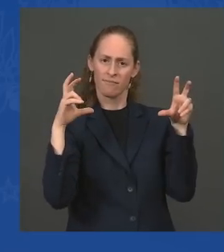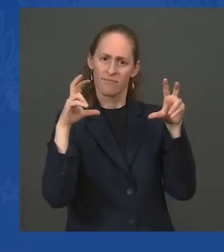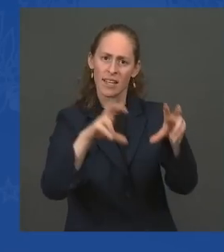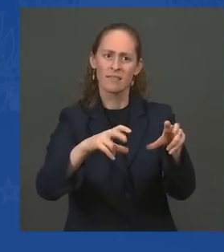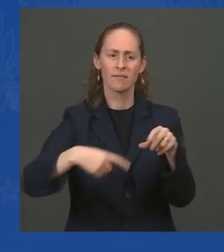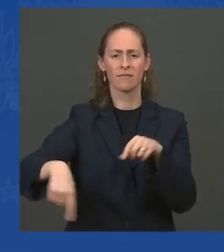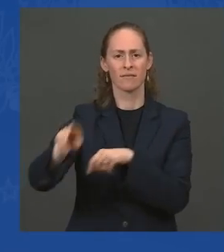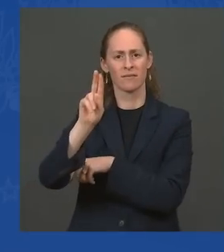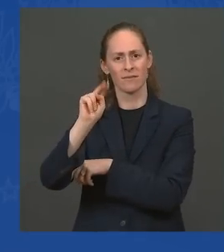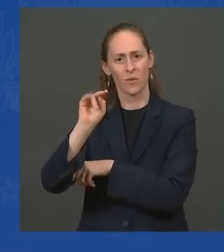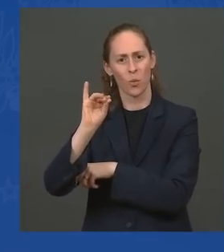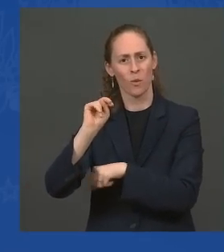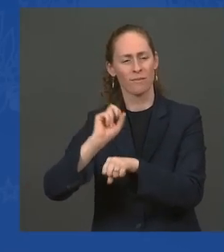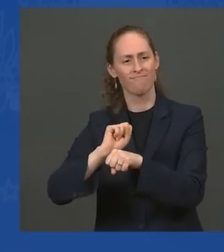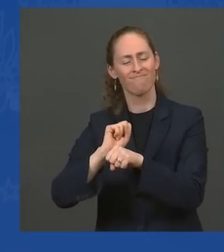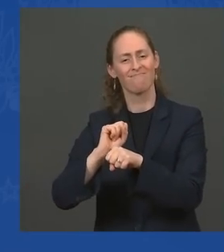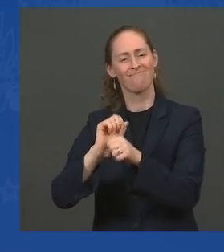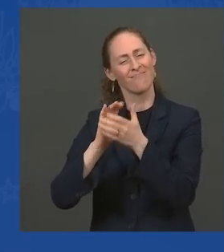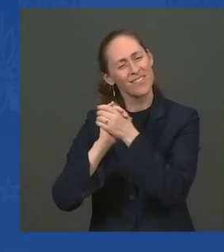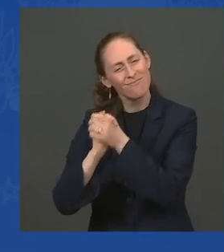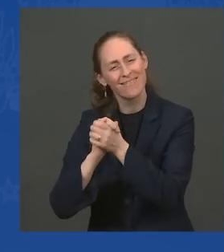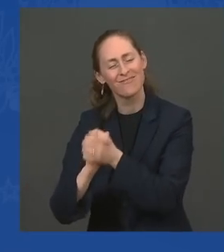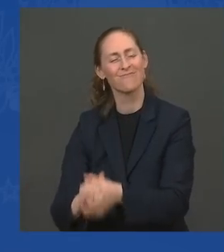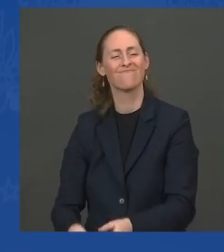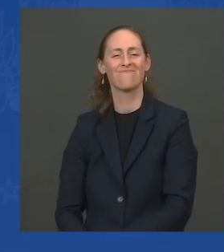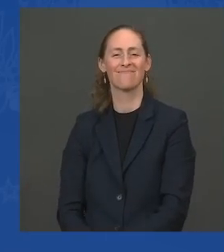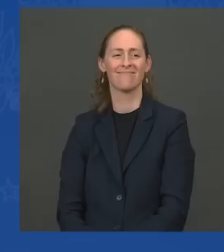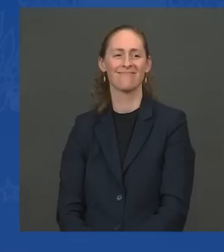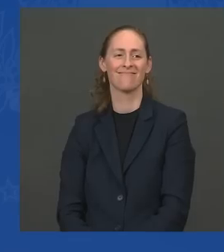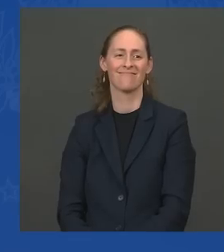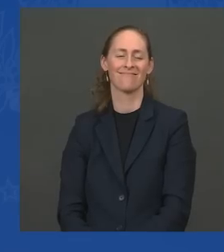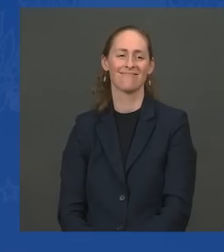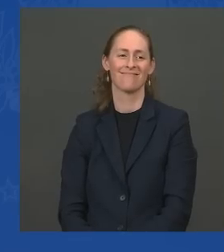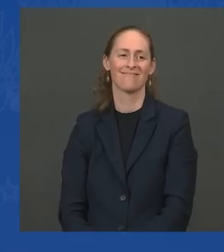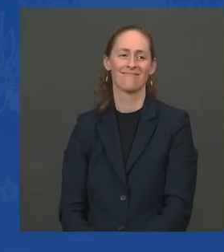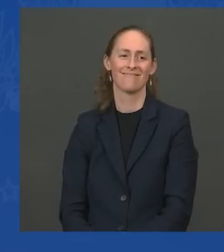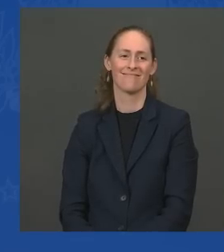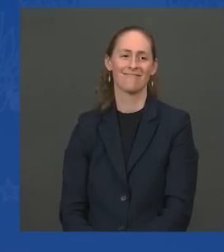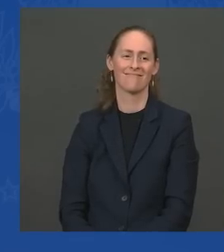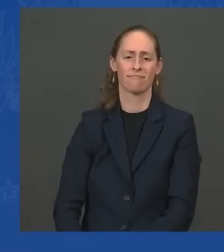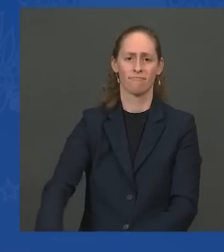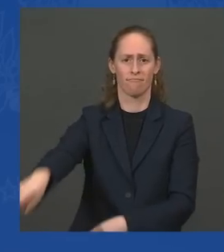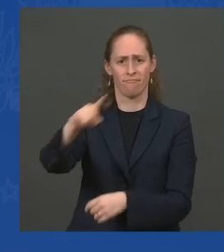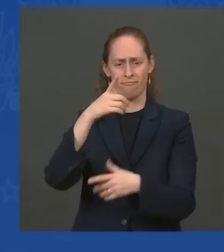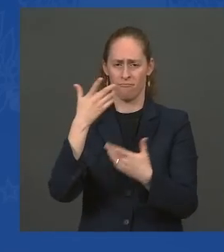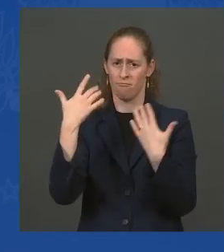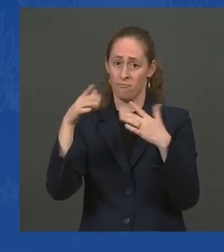You're a great leader in this country and to the labor movement. I want to thank you. And it's such a great honor to be here